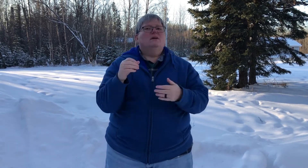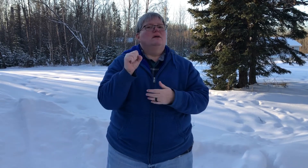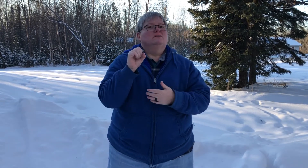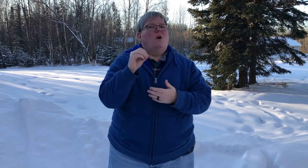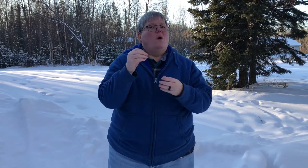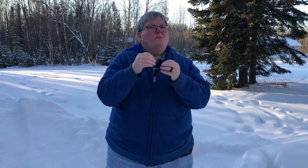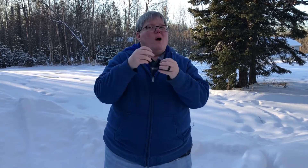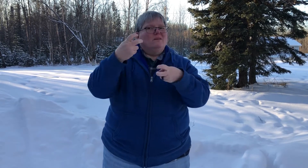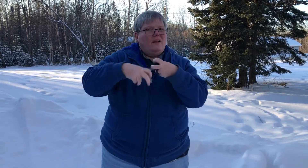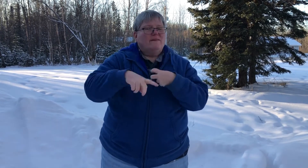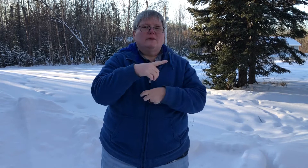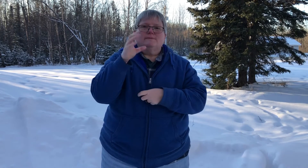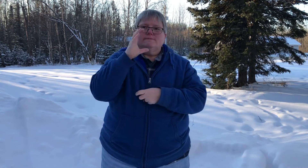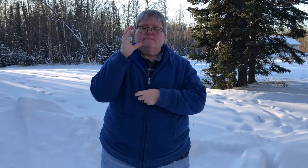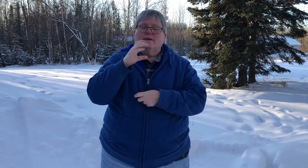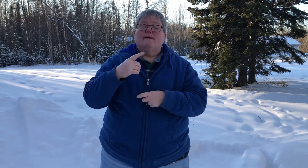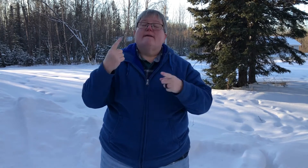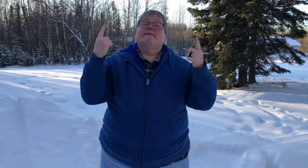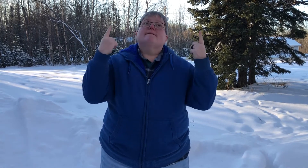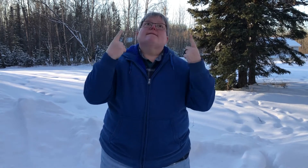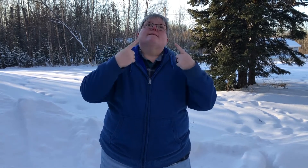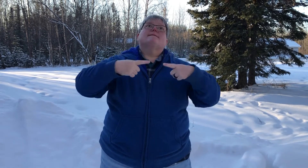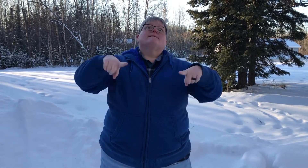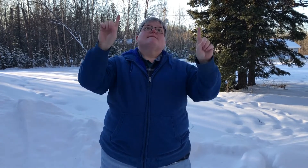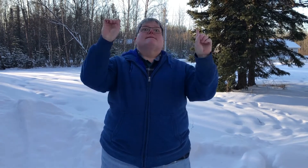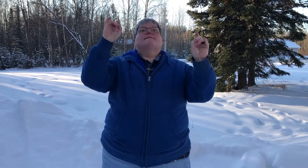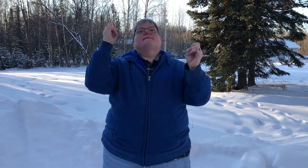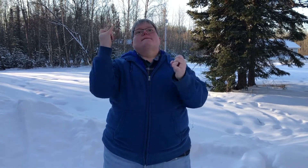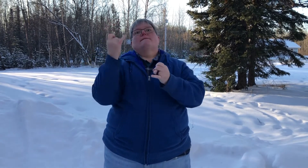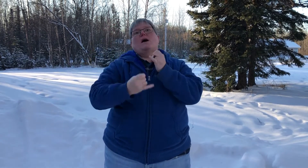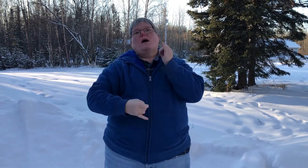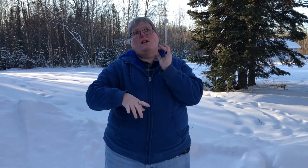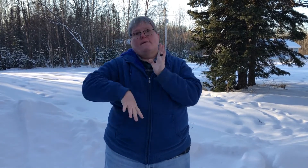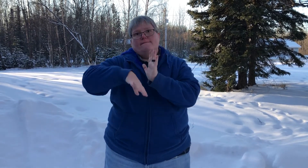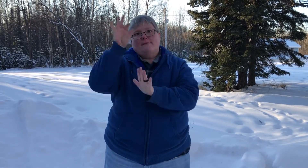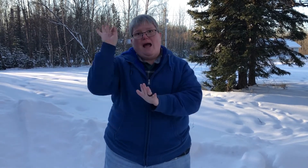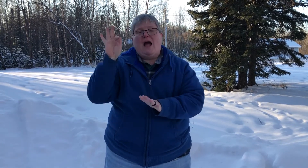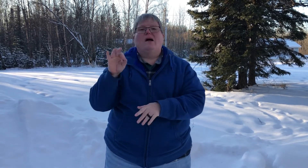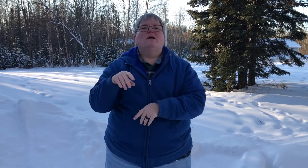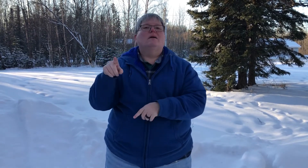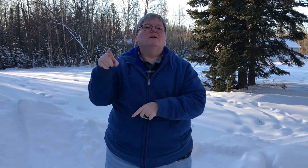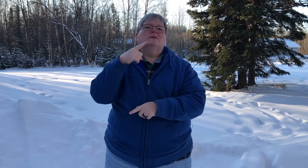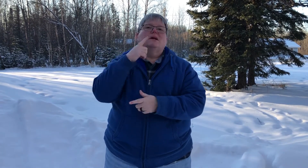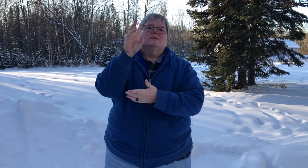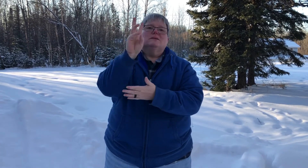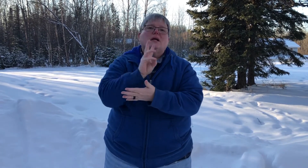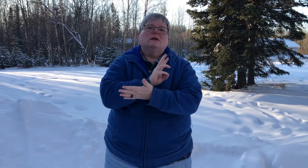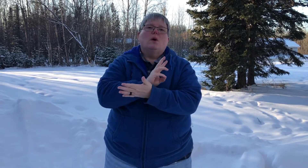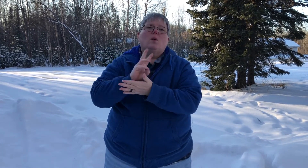and so it made it a little more difficult and finally we found a place. They said it would be